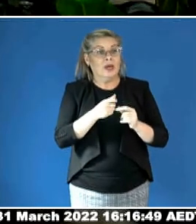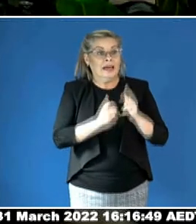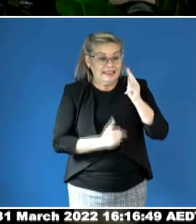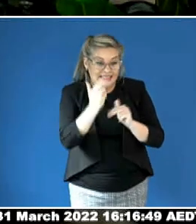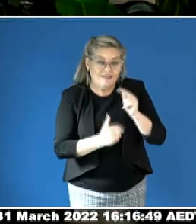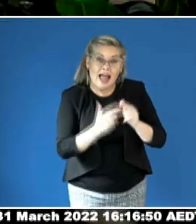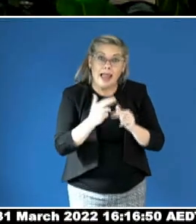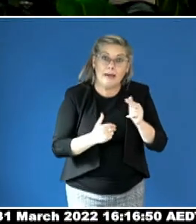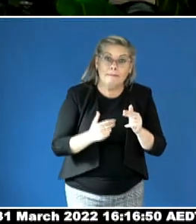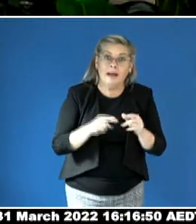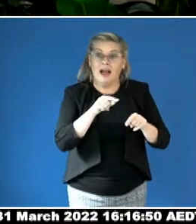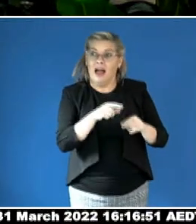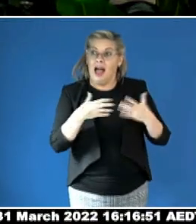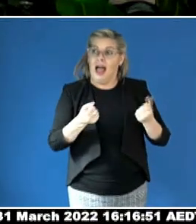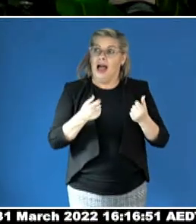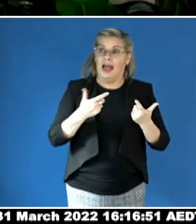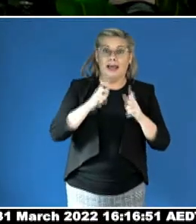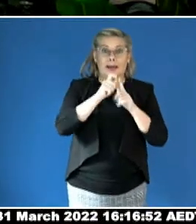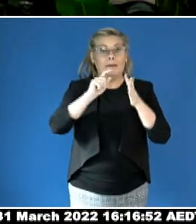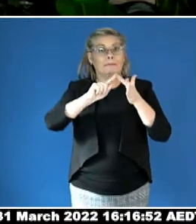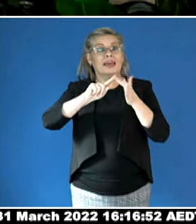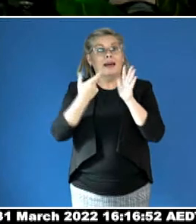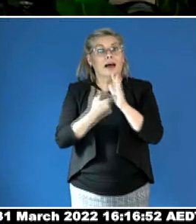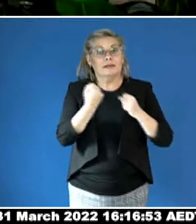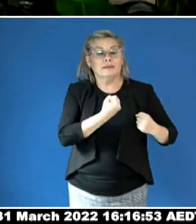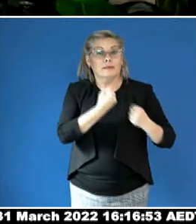We identify this as a key protective measure, reducing their experiences of